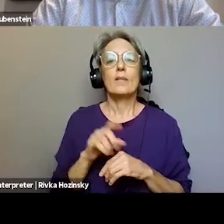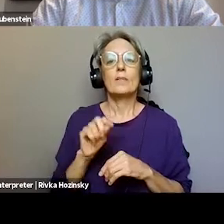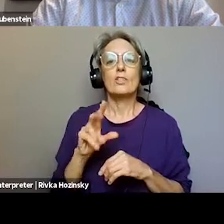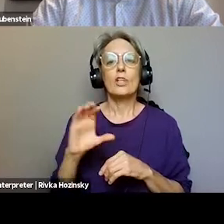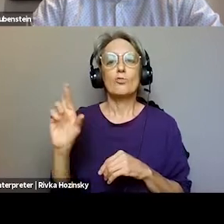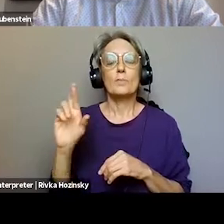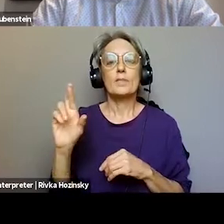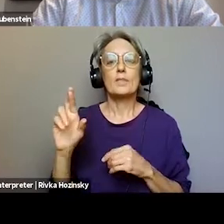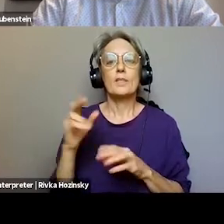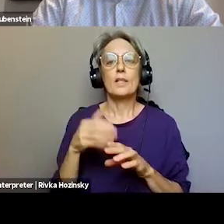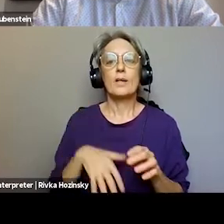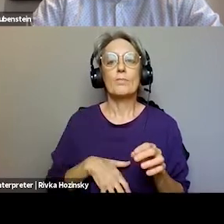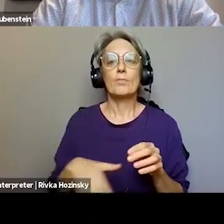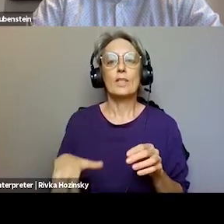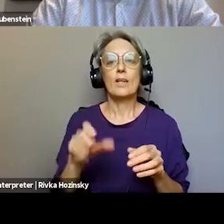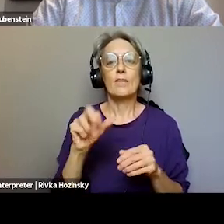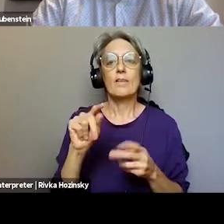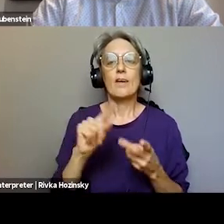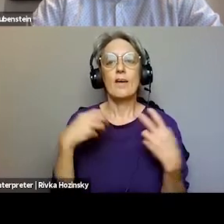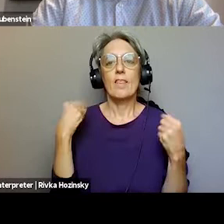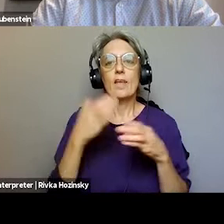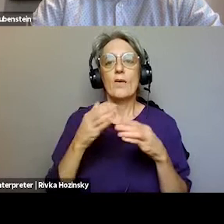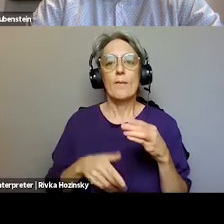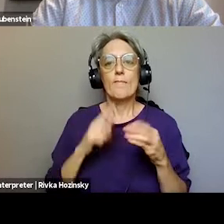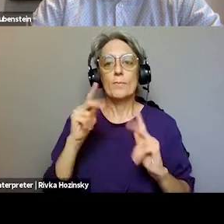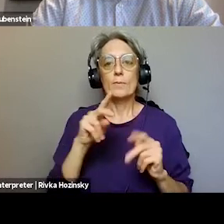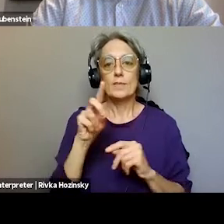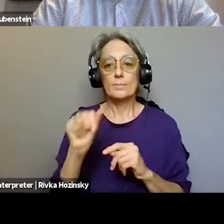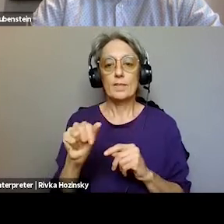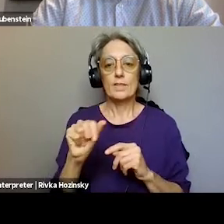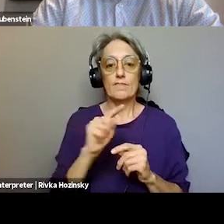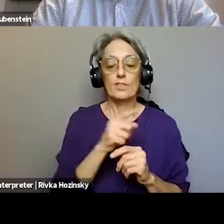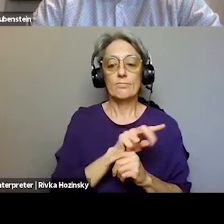outcomes for pregnant people with disabilities which will be followed by Dr. Brown’s presentation